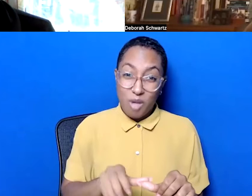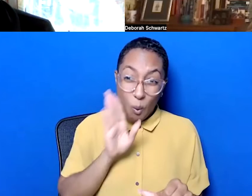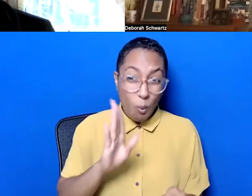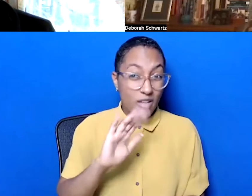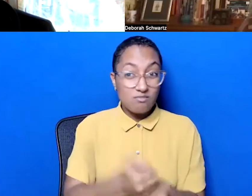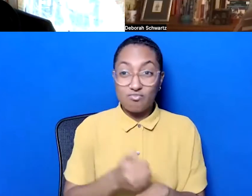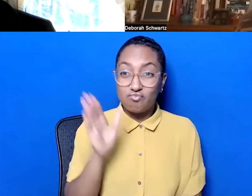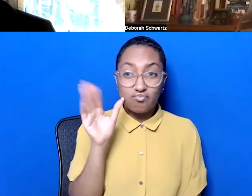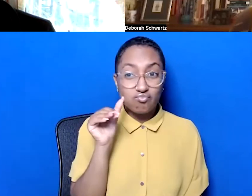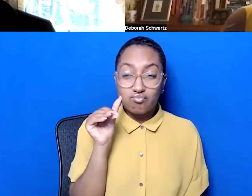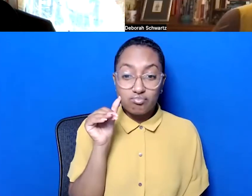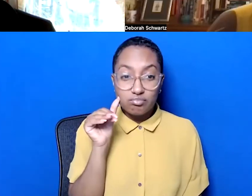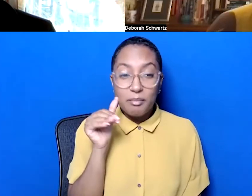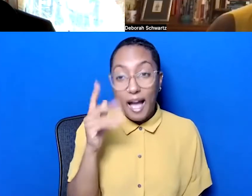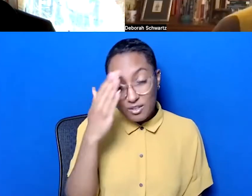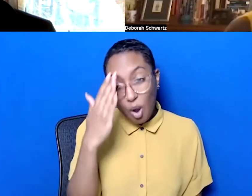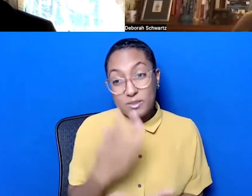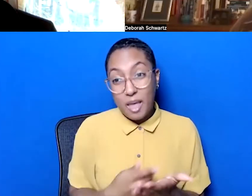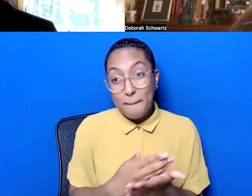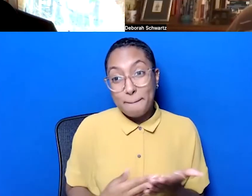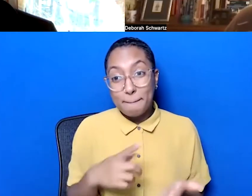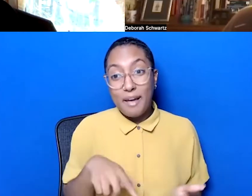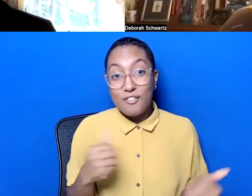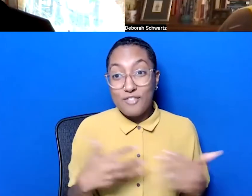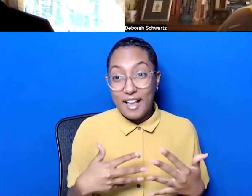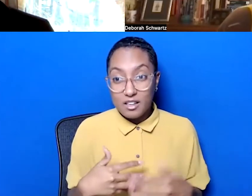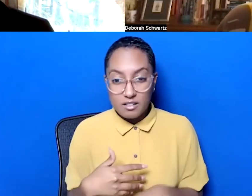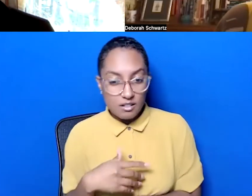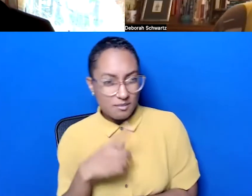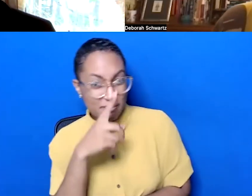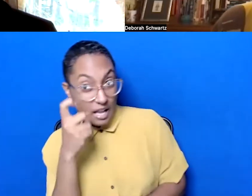They're afraid- Are they afraid because of funding, are they afraid- They're afraid because of funding they're